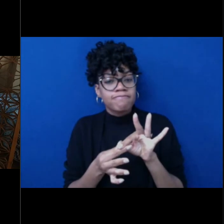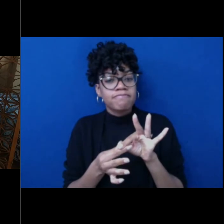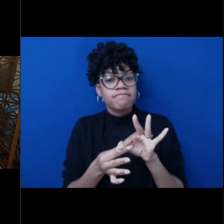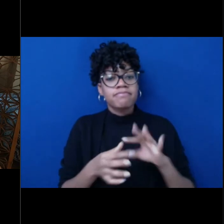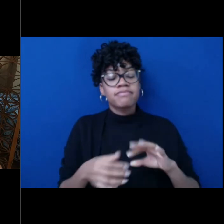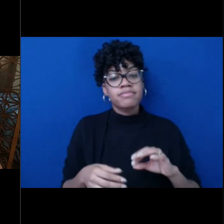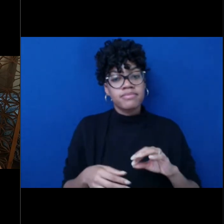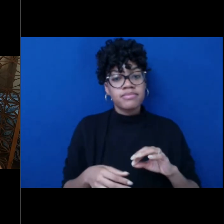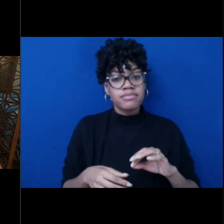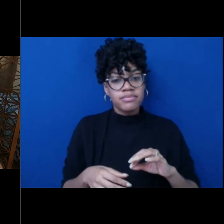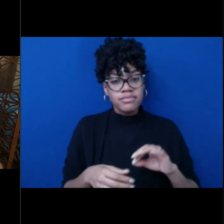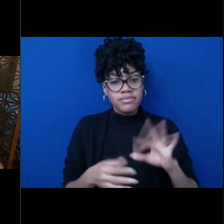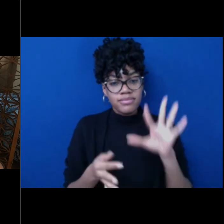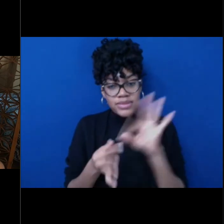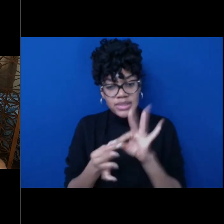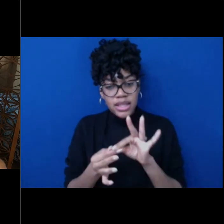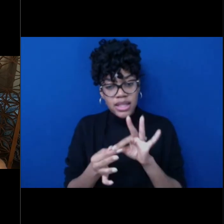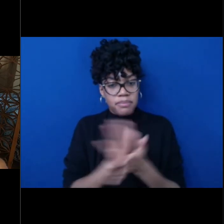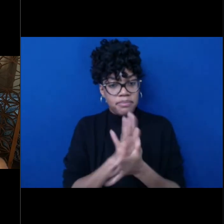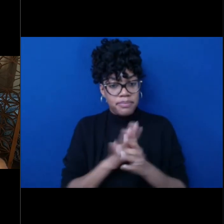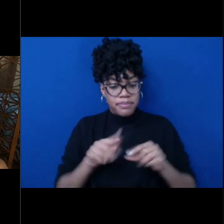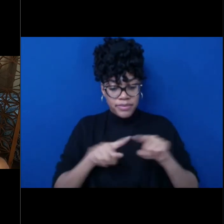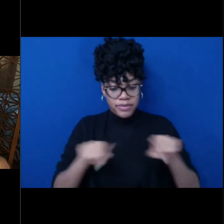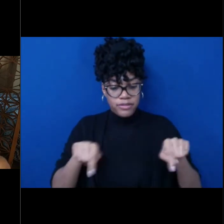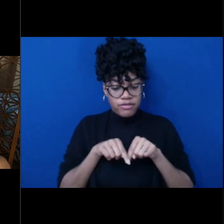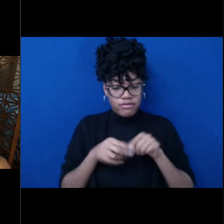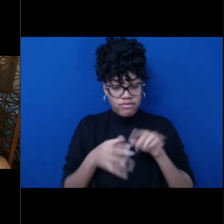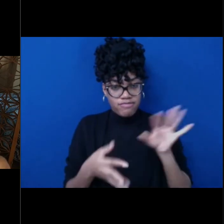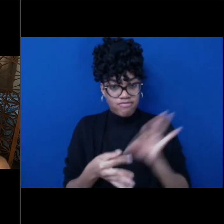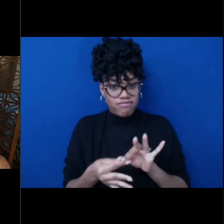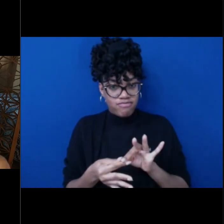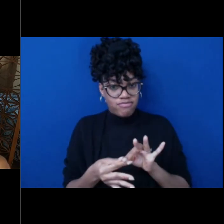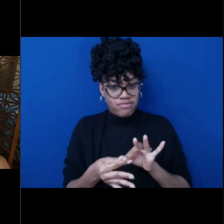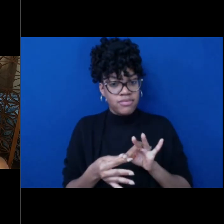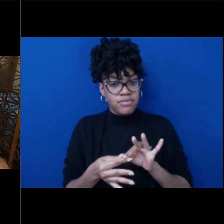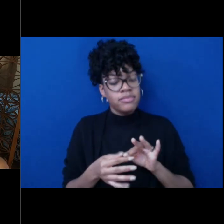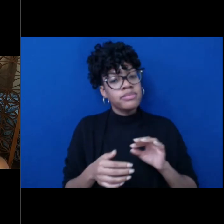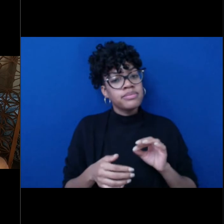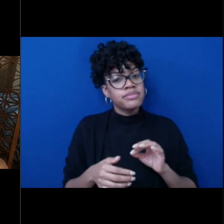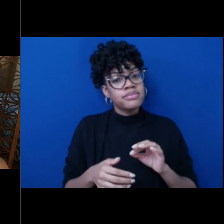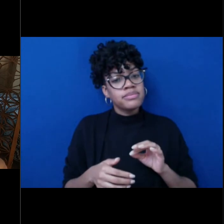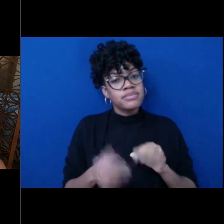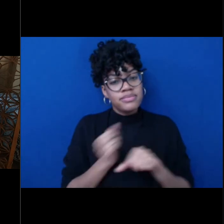to the rest of the coral reef, yes? So it's getting attached.